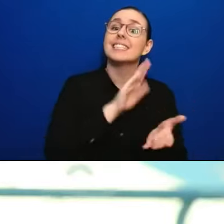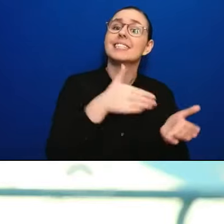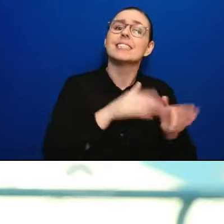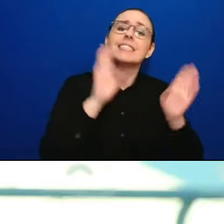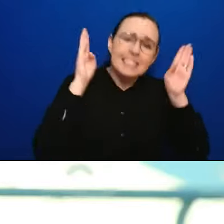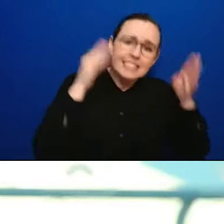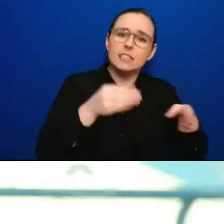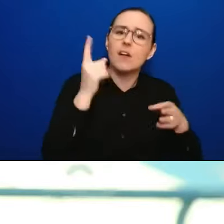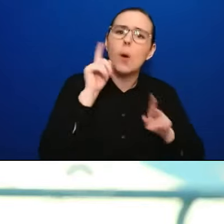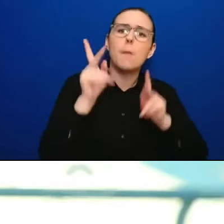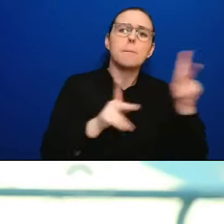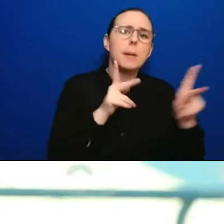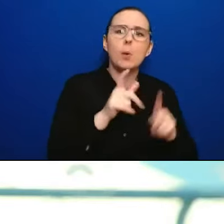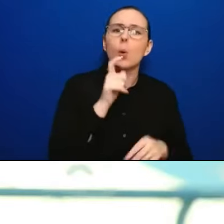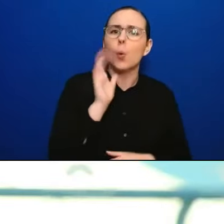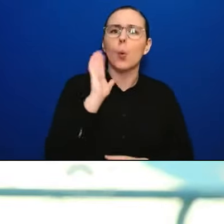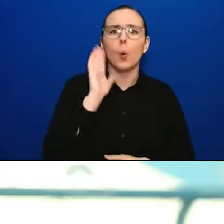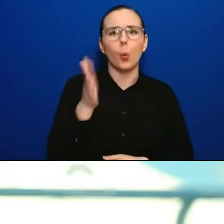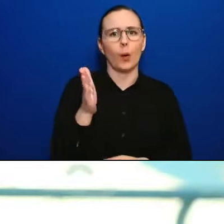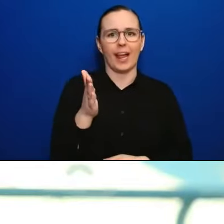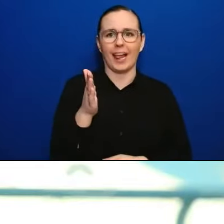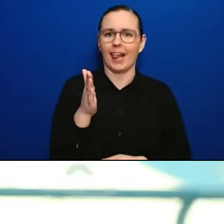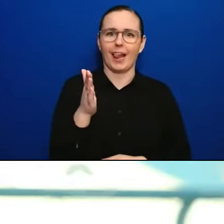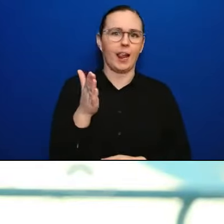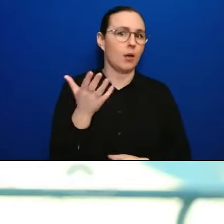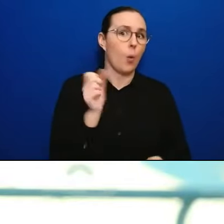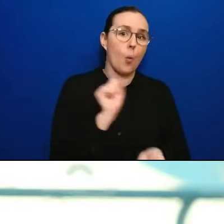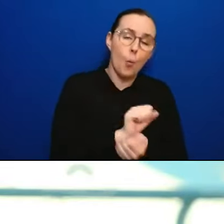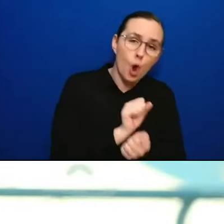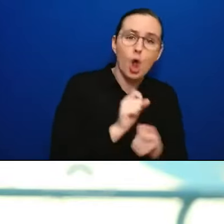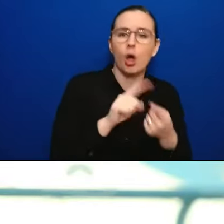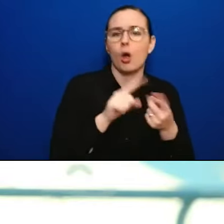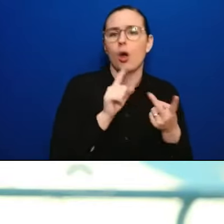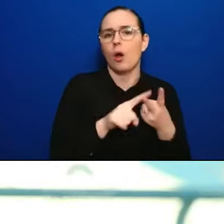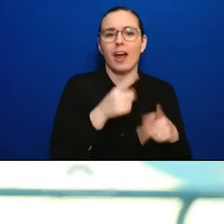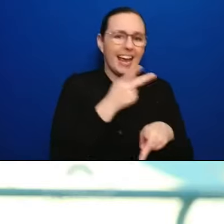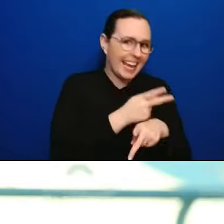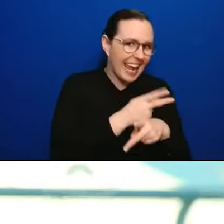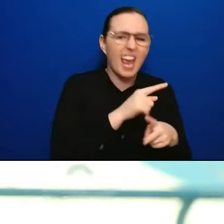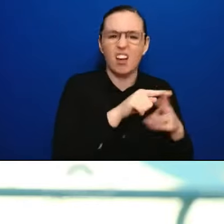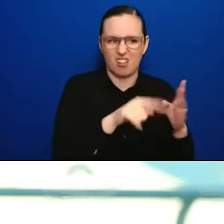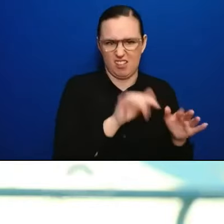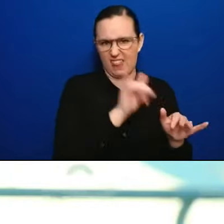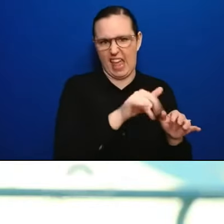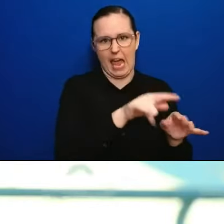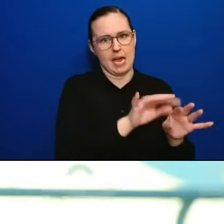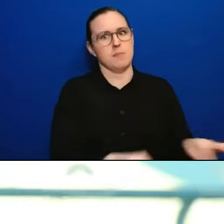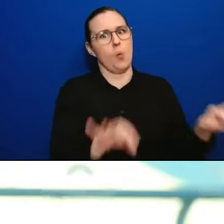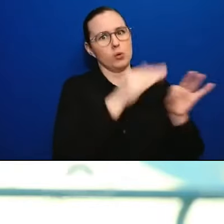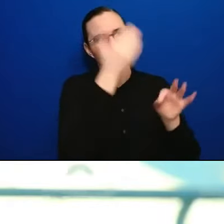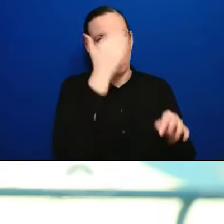our publicly funded system needs to be focused on the people for whom it will make a